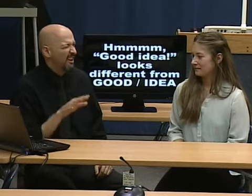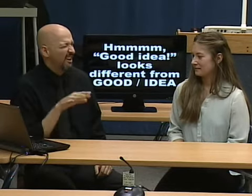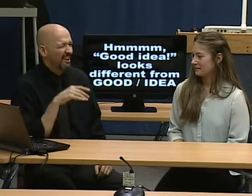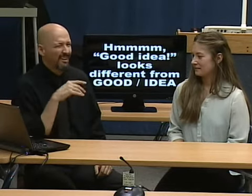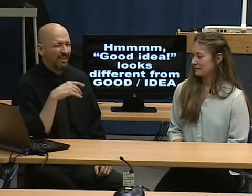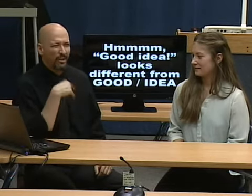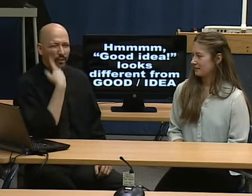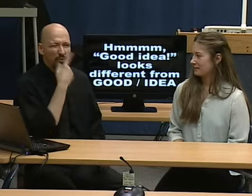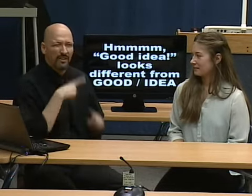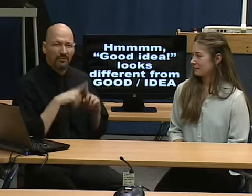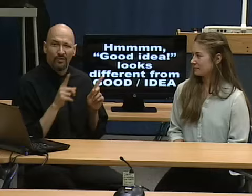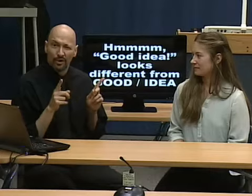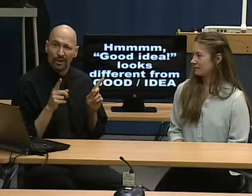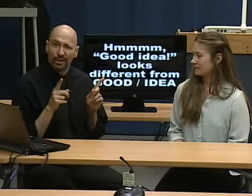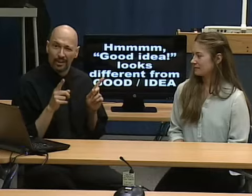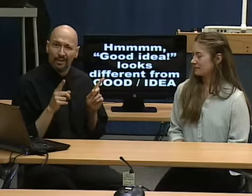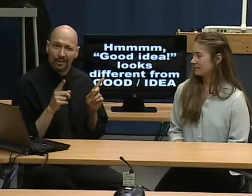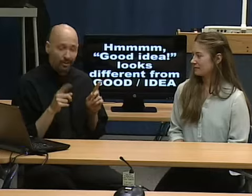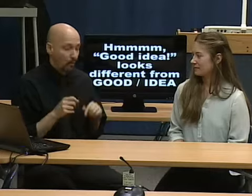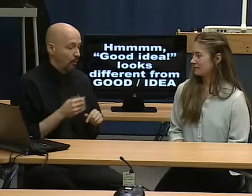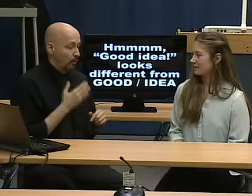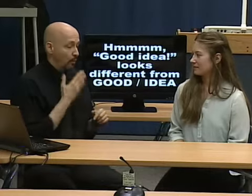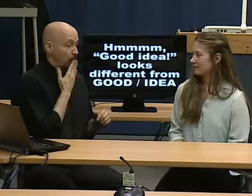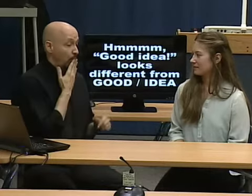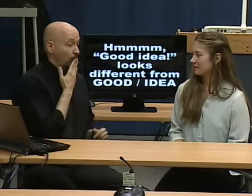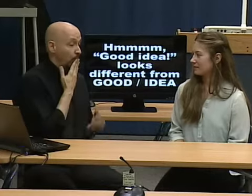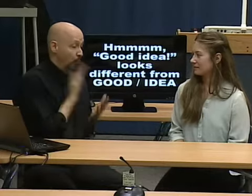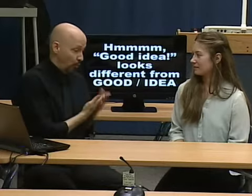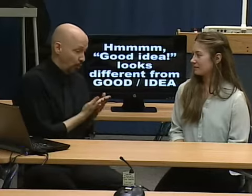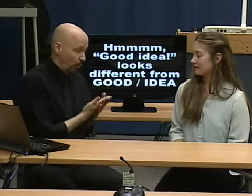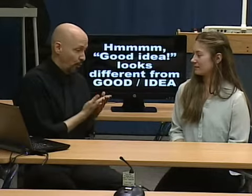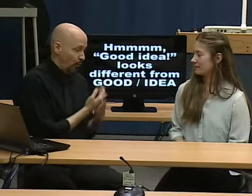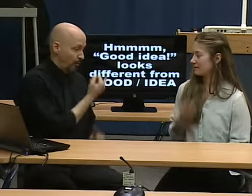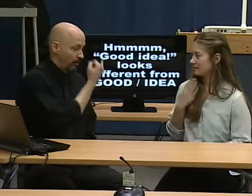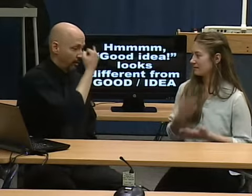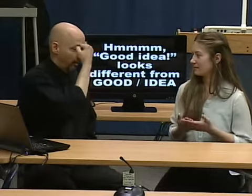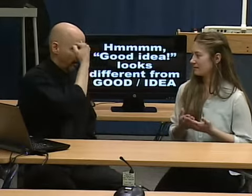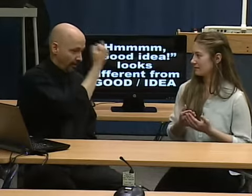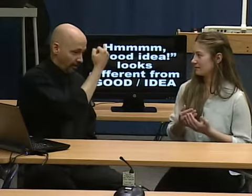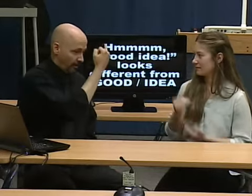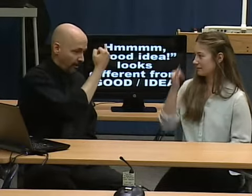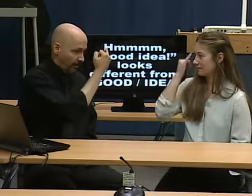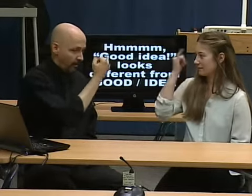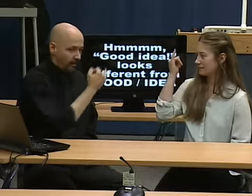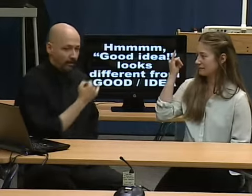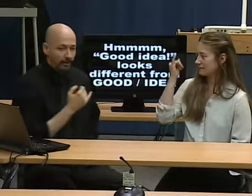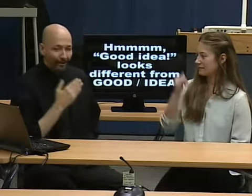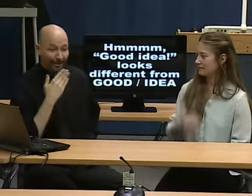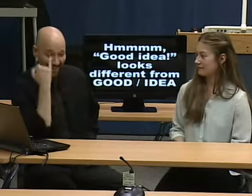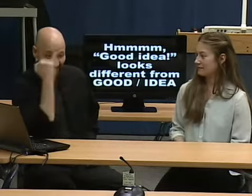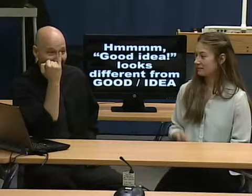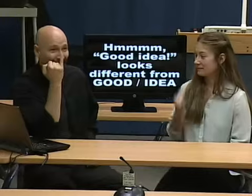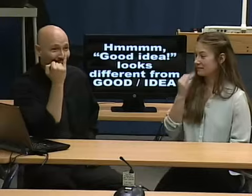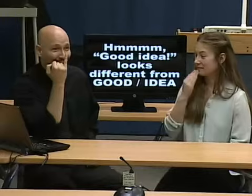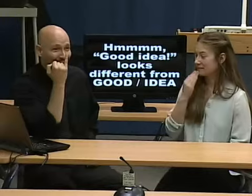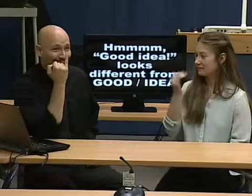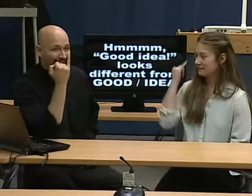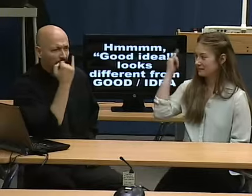They look different. Good. Idea. Good idea.